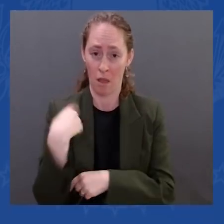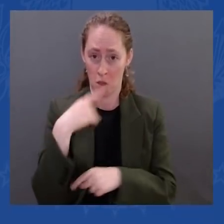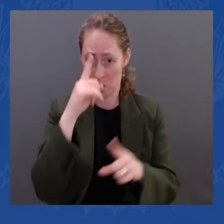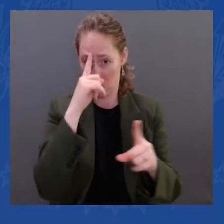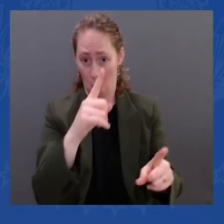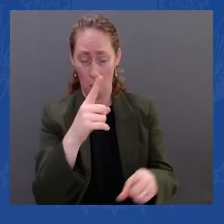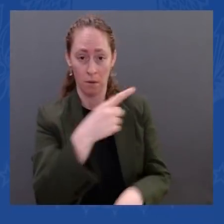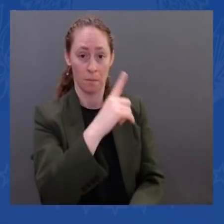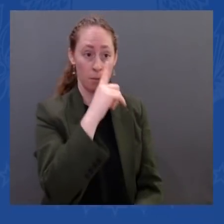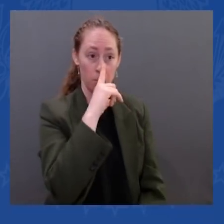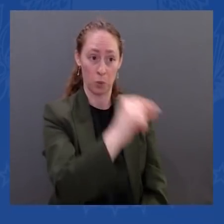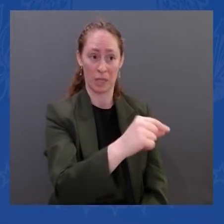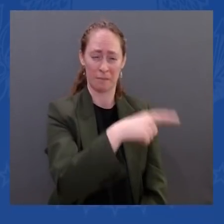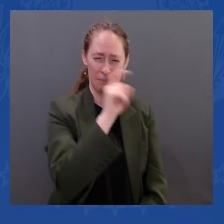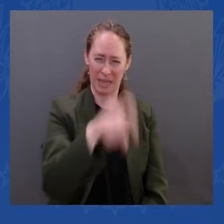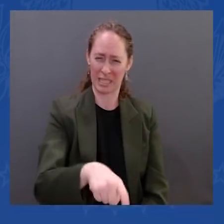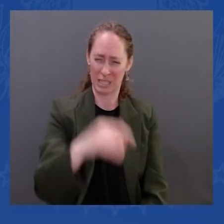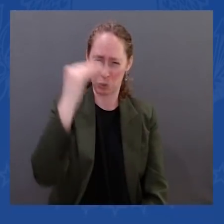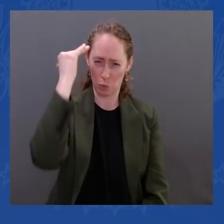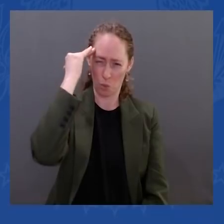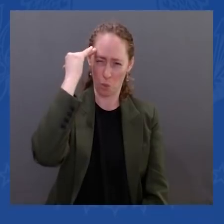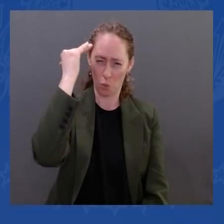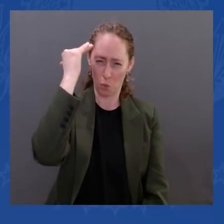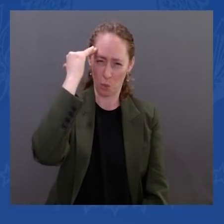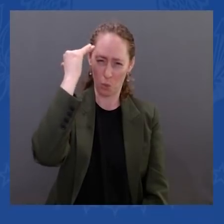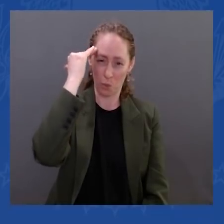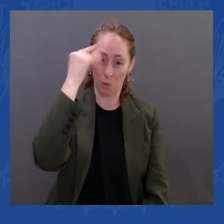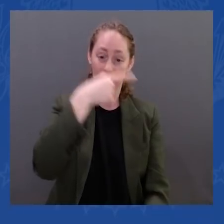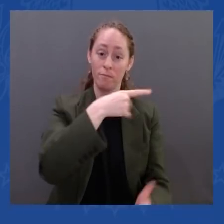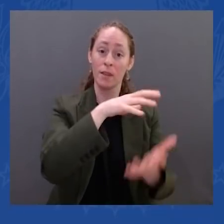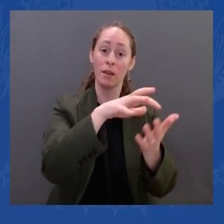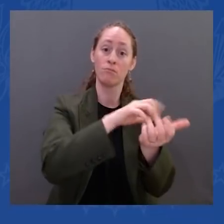The idea that on your station today and every other station in America